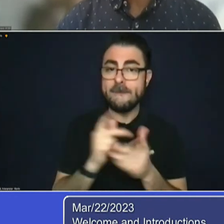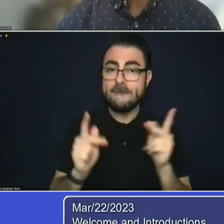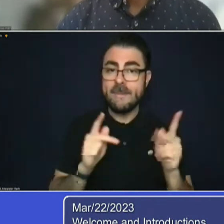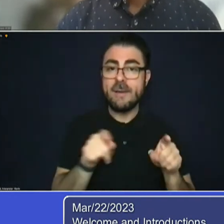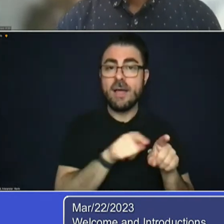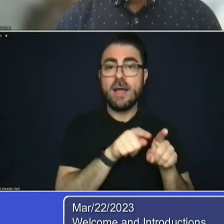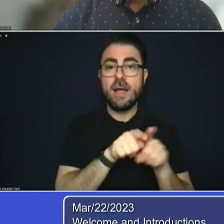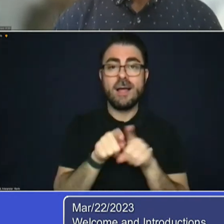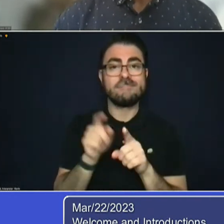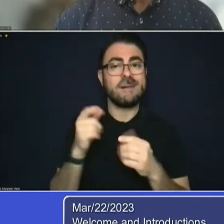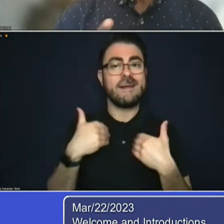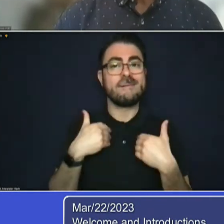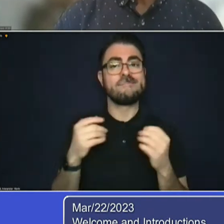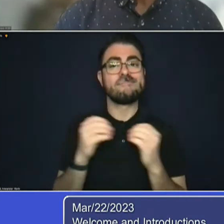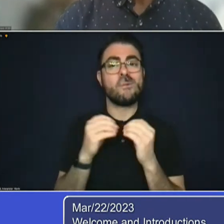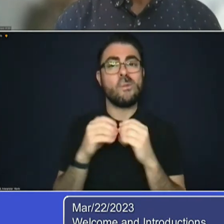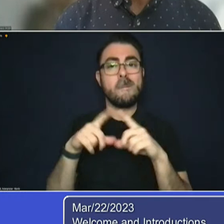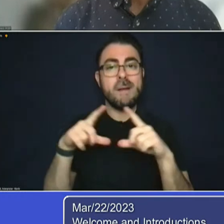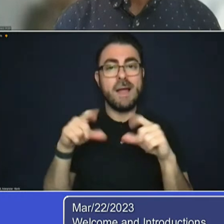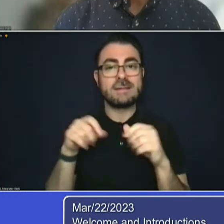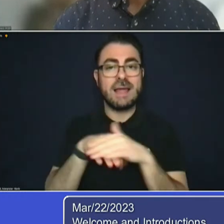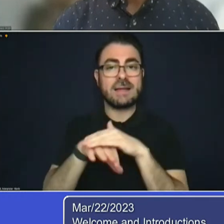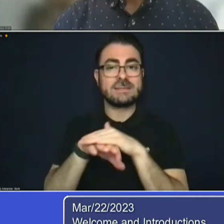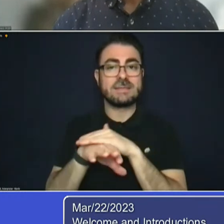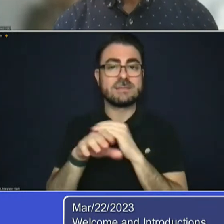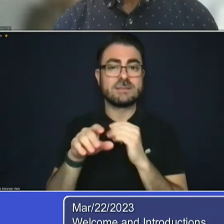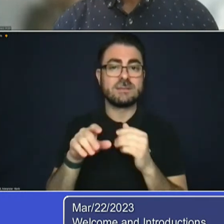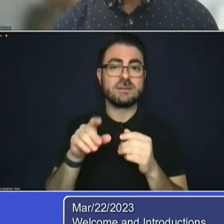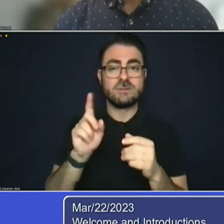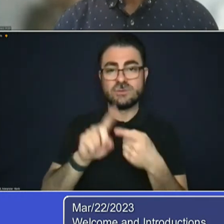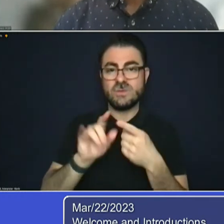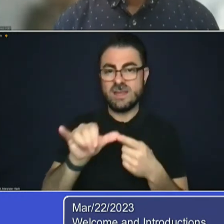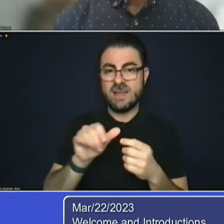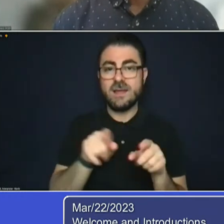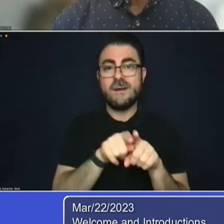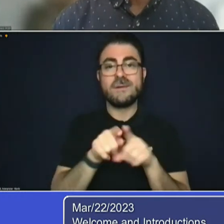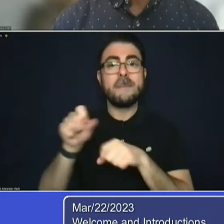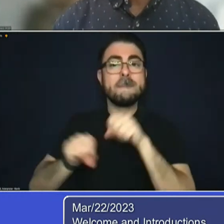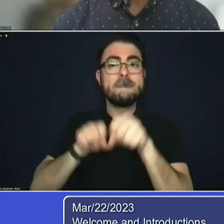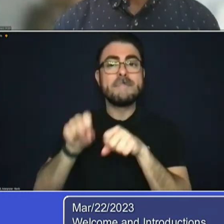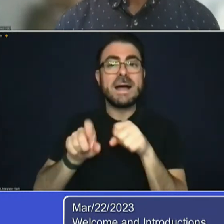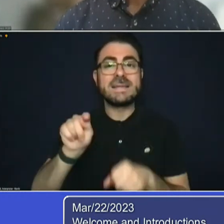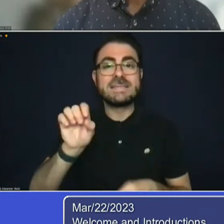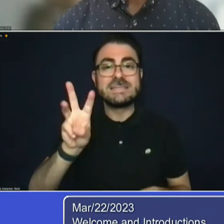WALLET PROGRAM, SO LOW INCOME